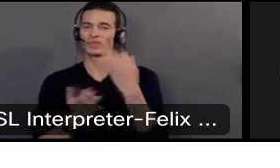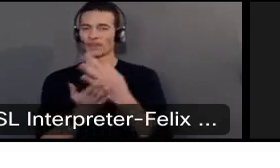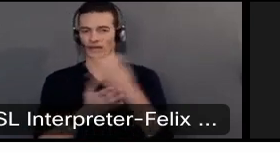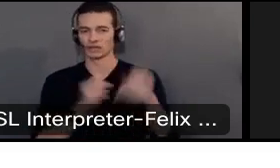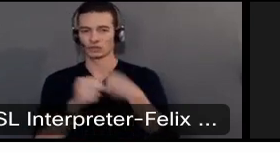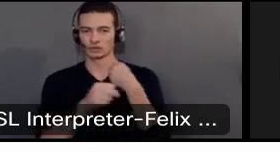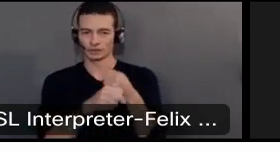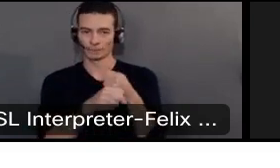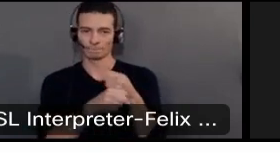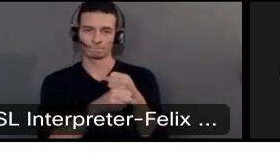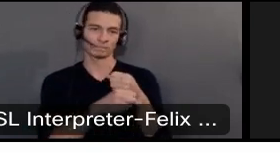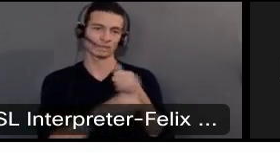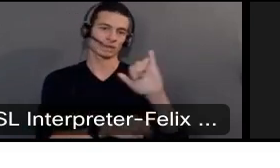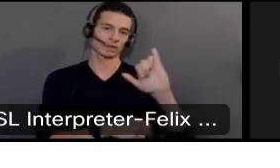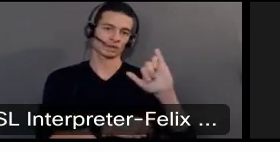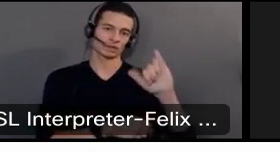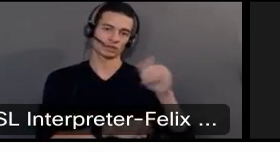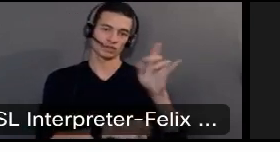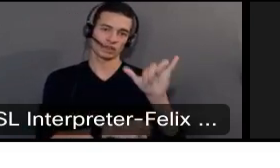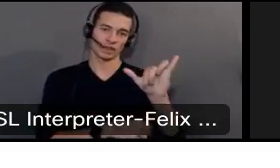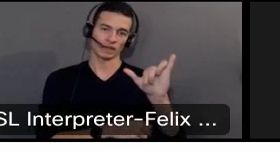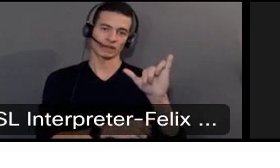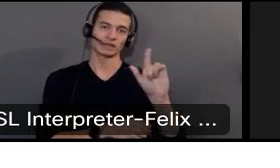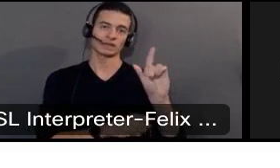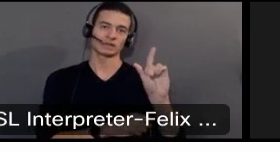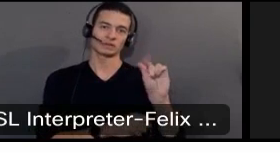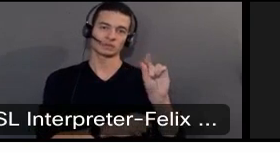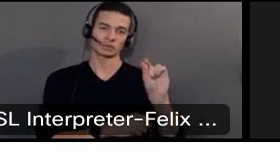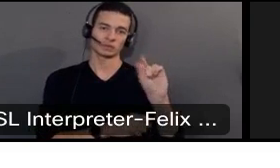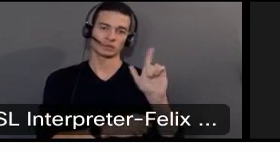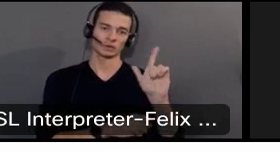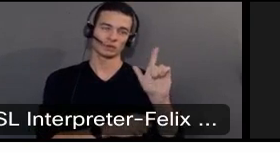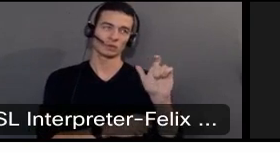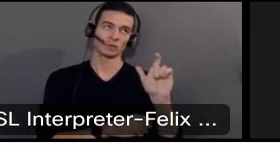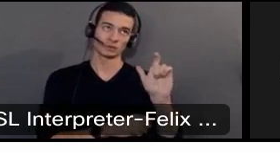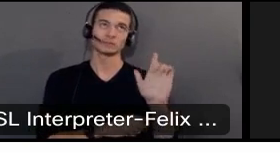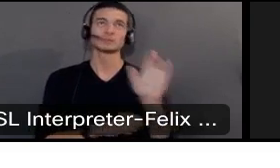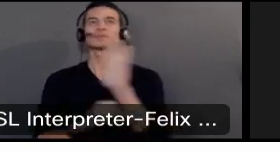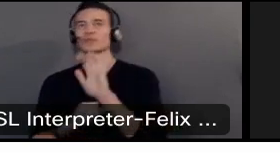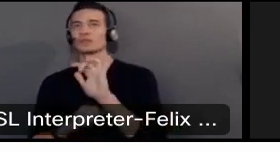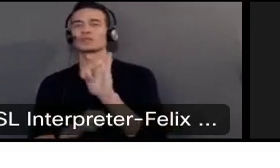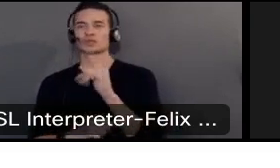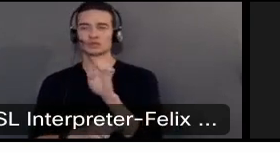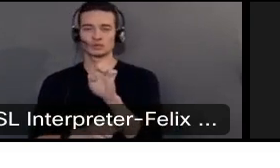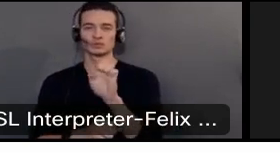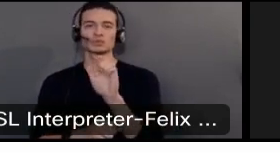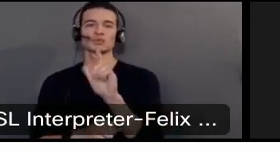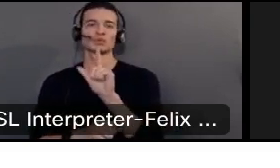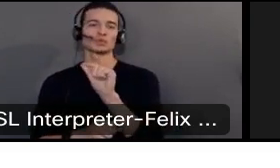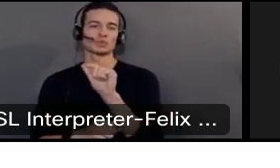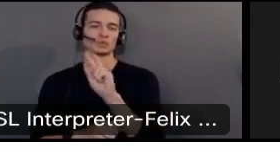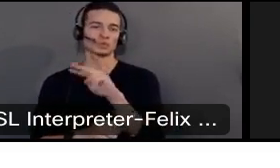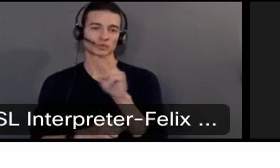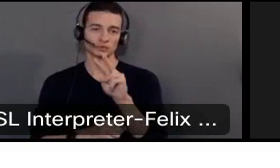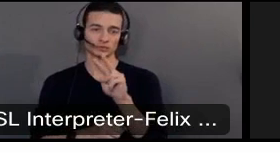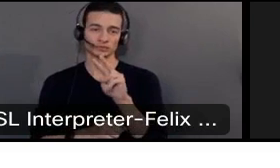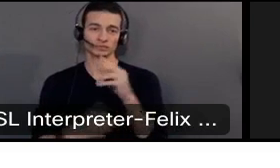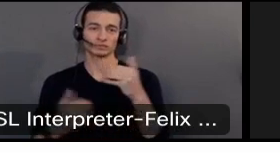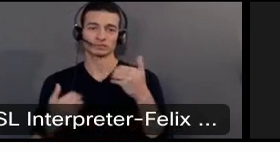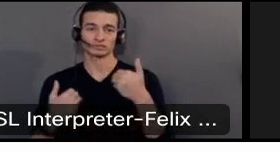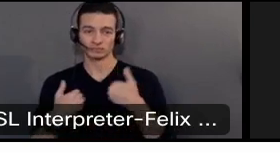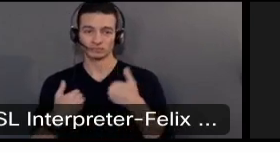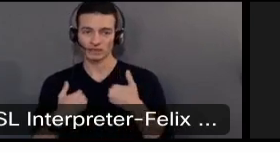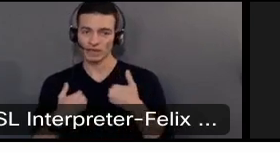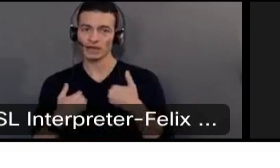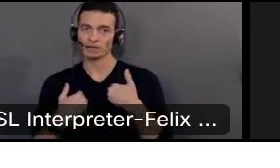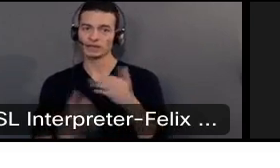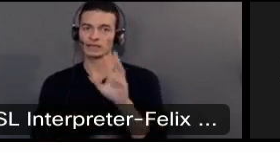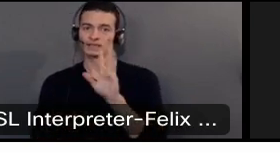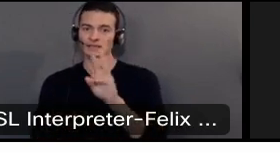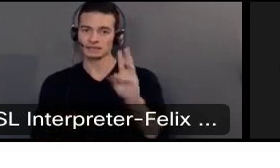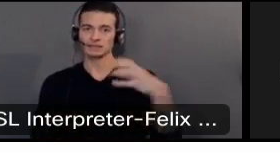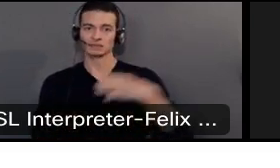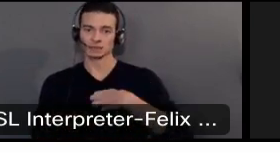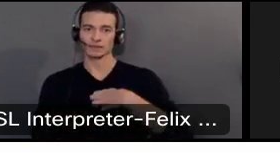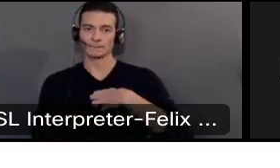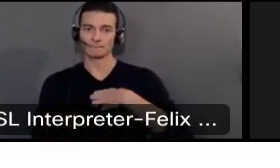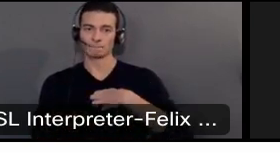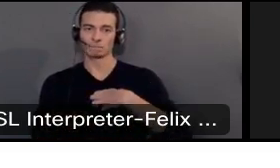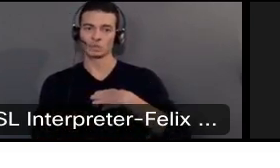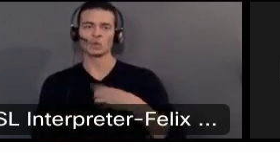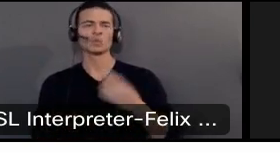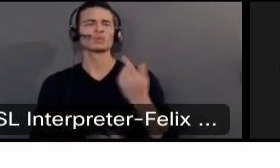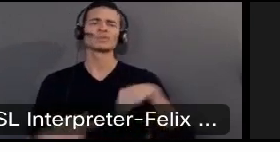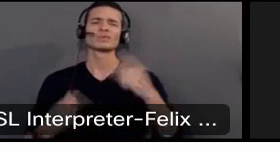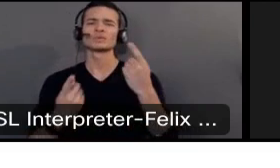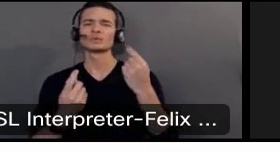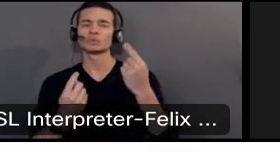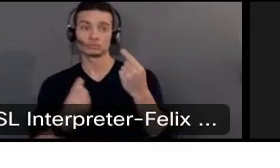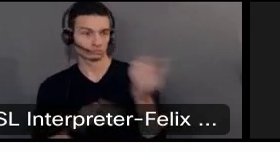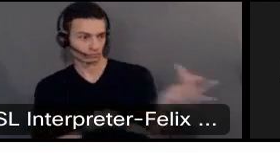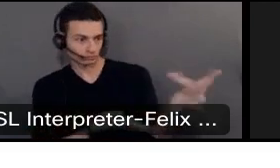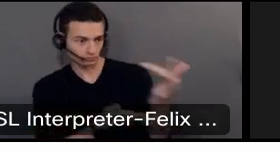There have been 42 grievances in the same time period. There has been 66 complaints and what quintin's hospital has done. They have used those complaints to utilize it as an opportunity for improvement. for improvement